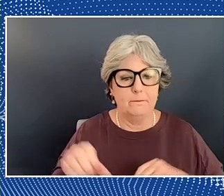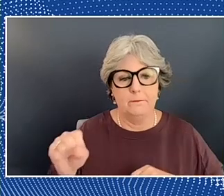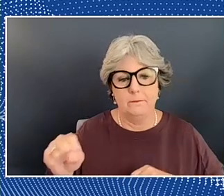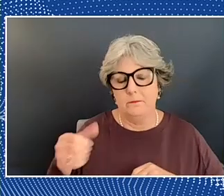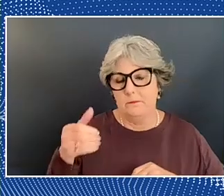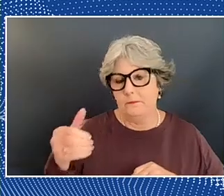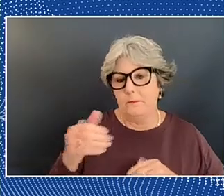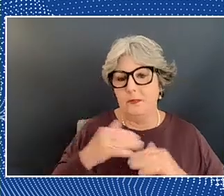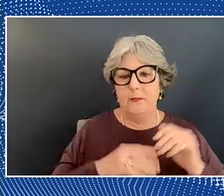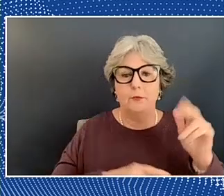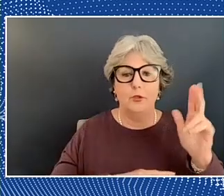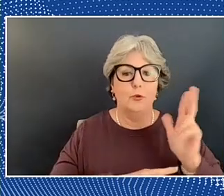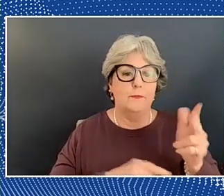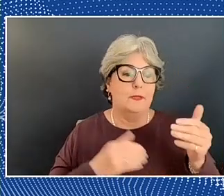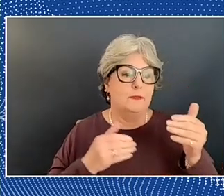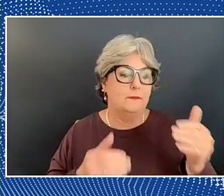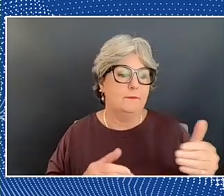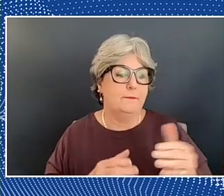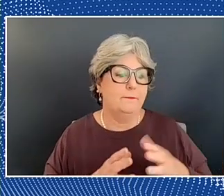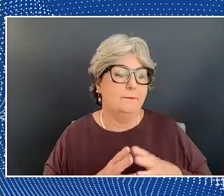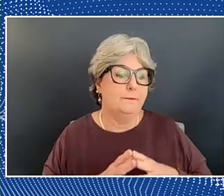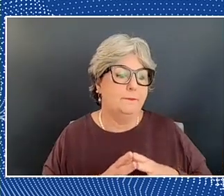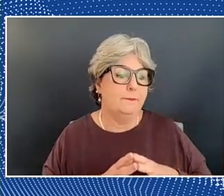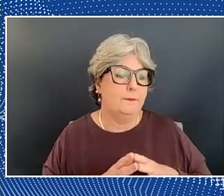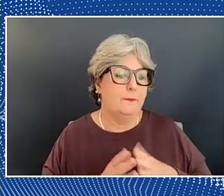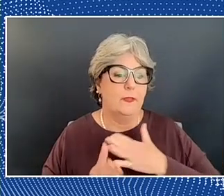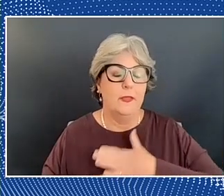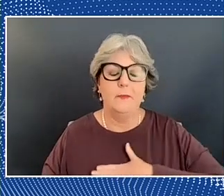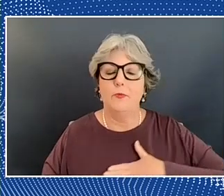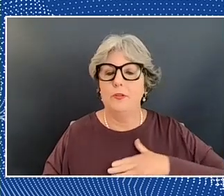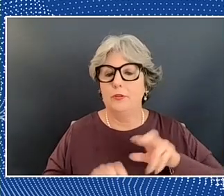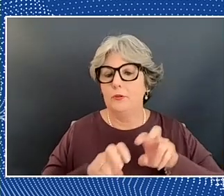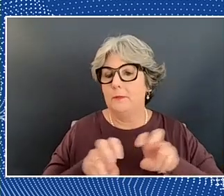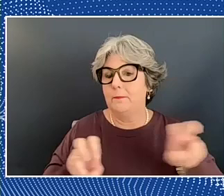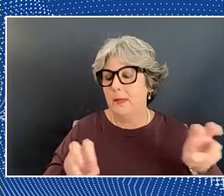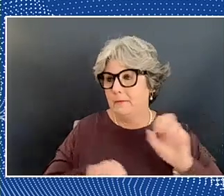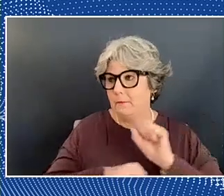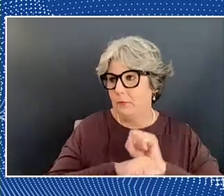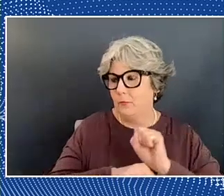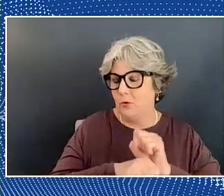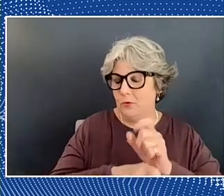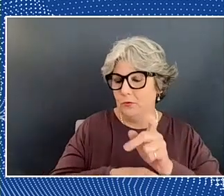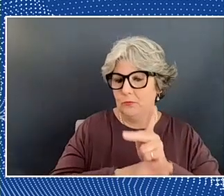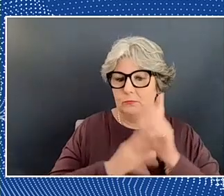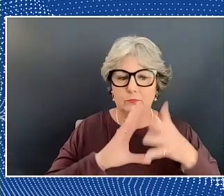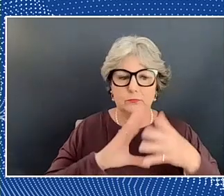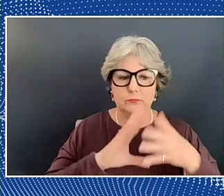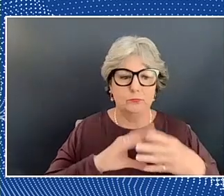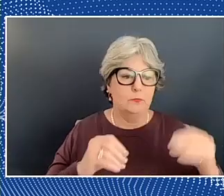Please begin. Okay. I'm very appreciative to the panel's efforts to hear the borrower's stories. My husband's student loan struggles have